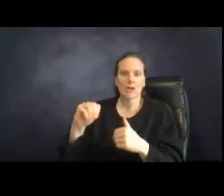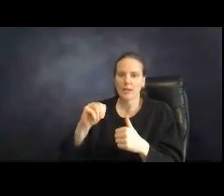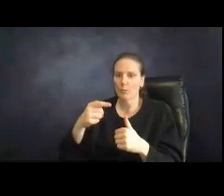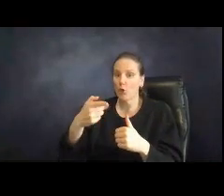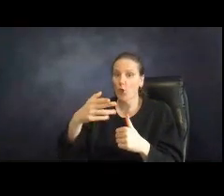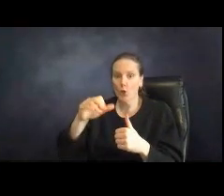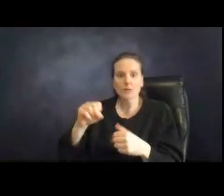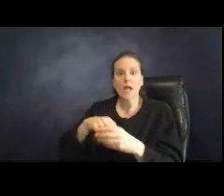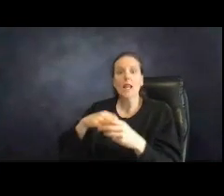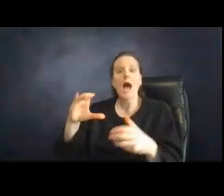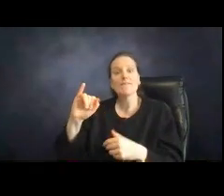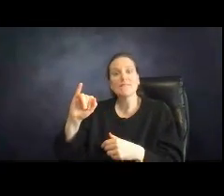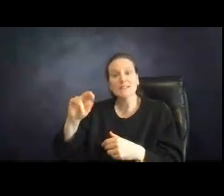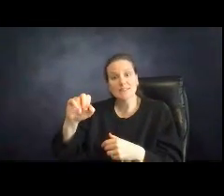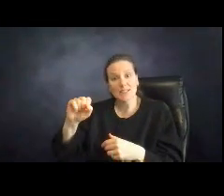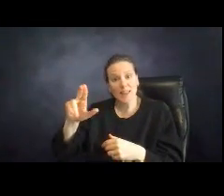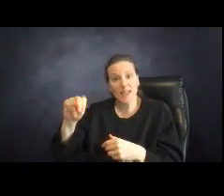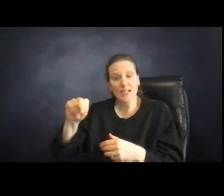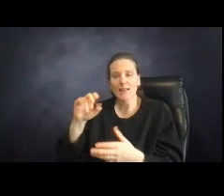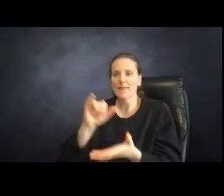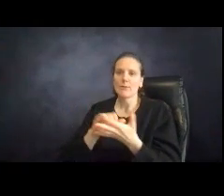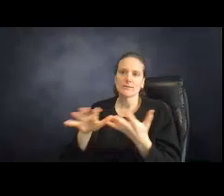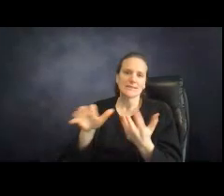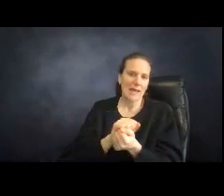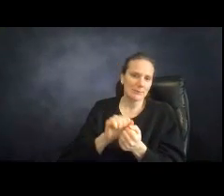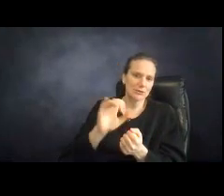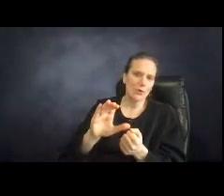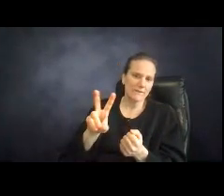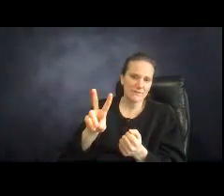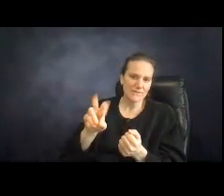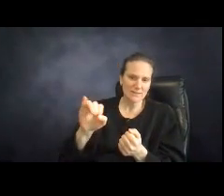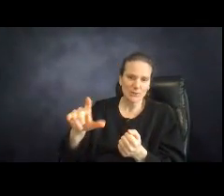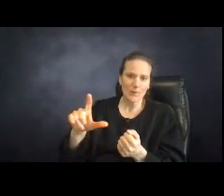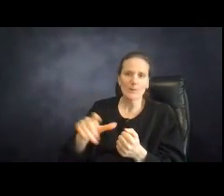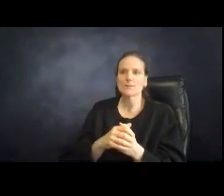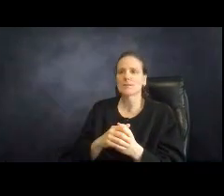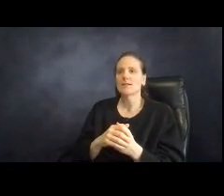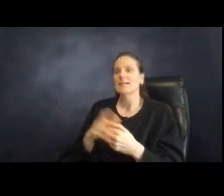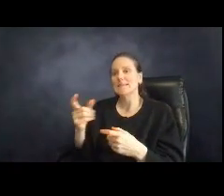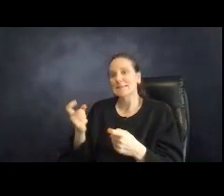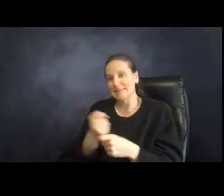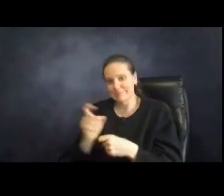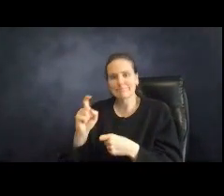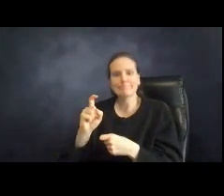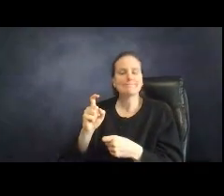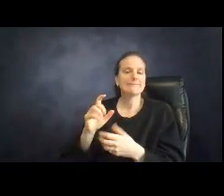The glucose is gonna cause damage to those vessels. The insulin's gonna cause damage to the nerves. It is a, it's a problem.